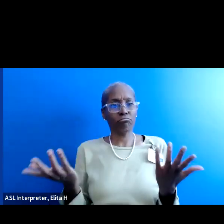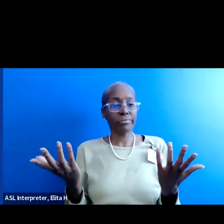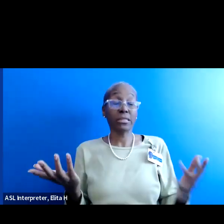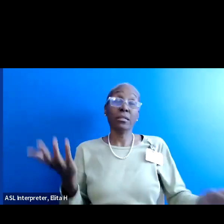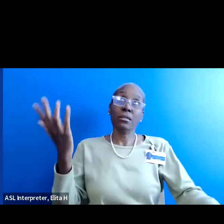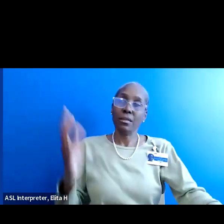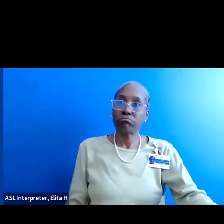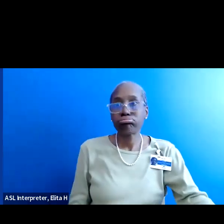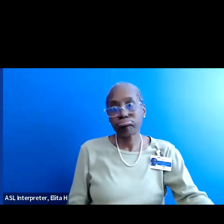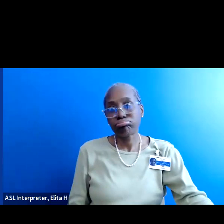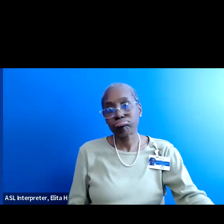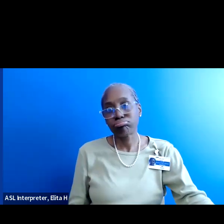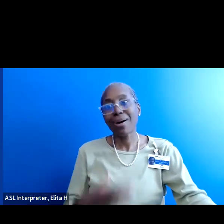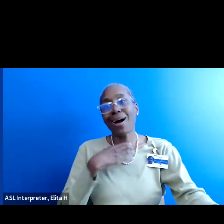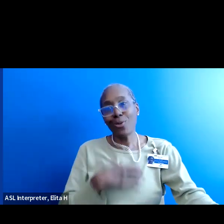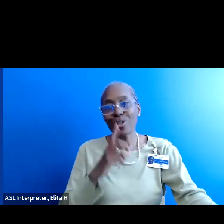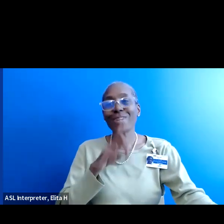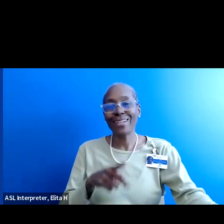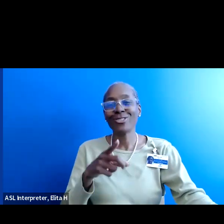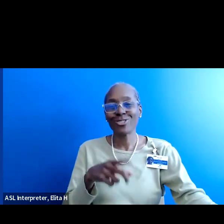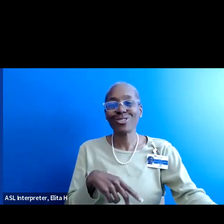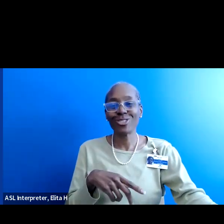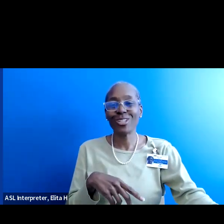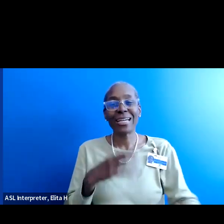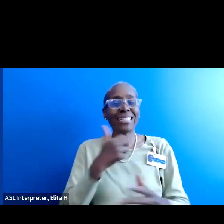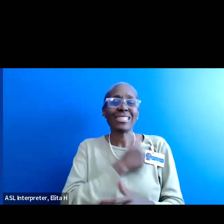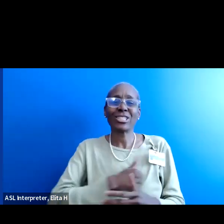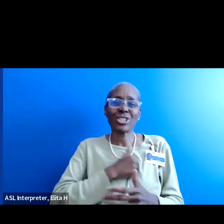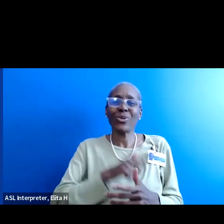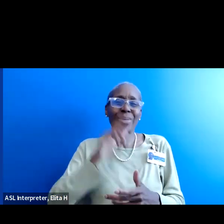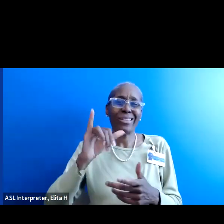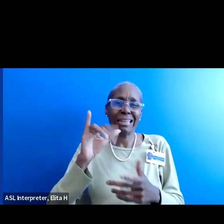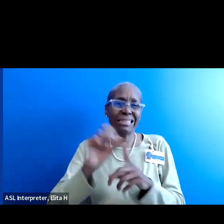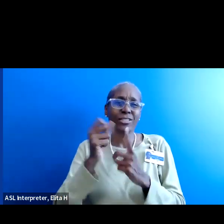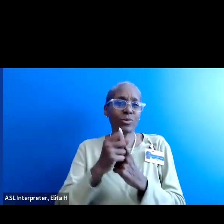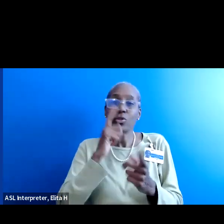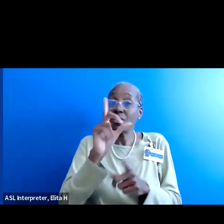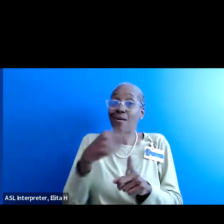I wish I had an answer for this one. And I'm sorry you're in this situation, you are not the only person.